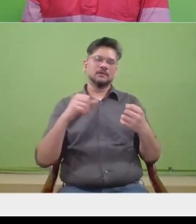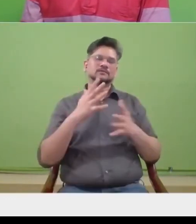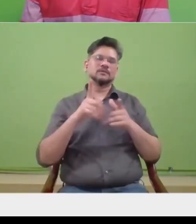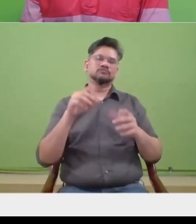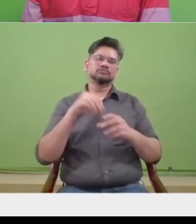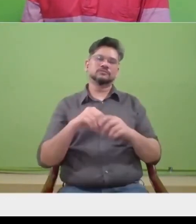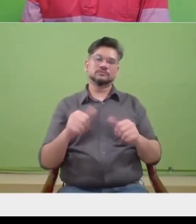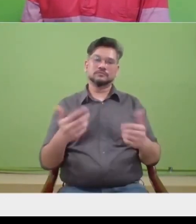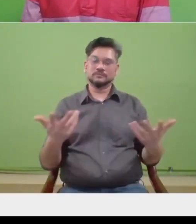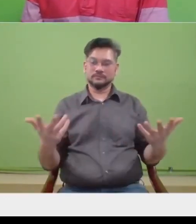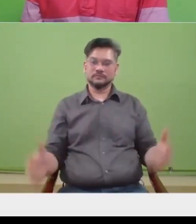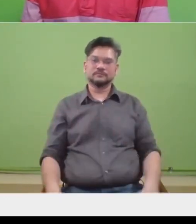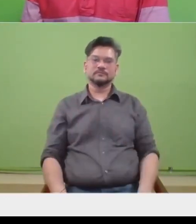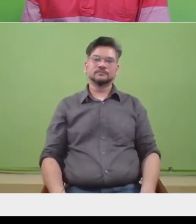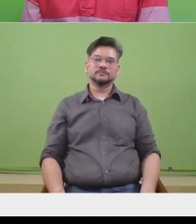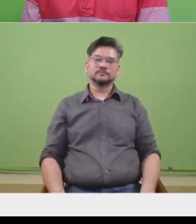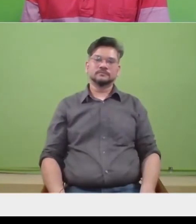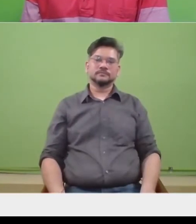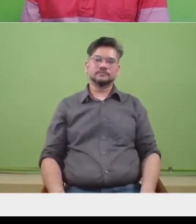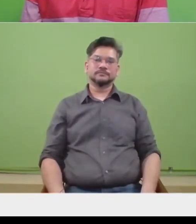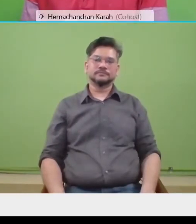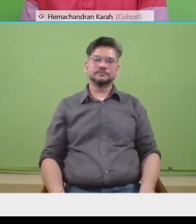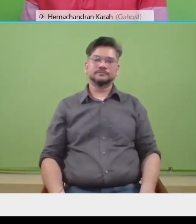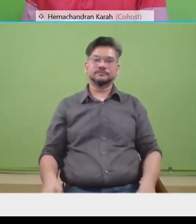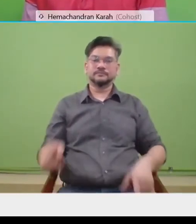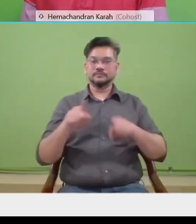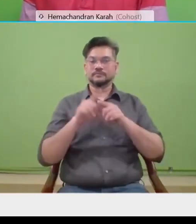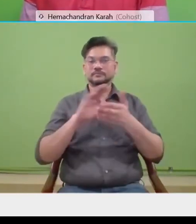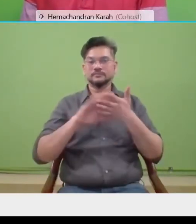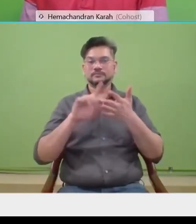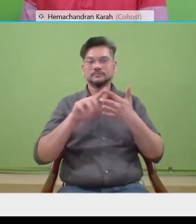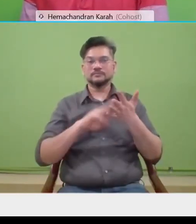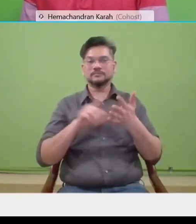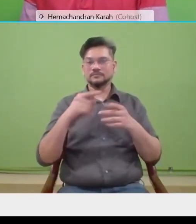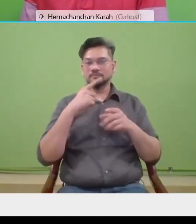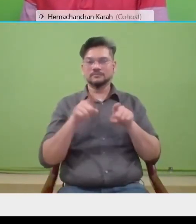even Nita was considering this point yesterday right Nita yes in your experts in school